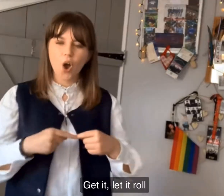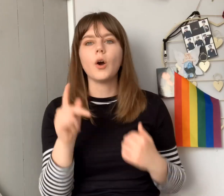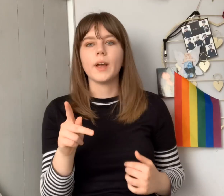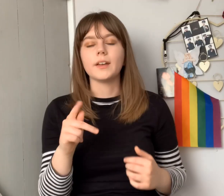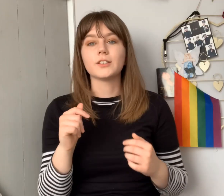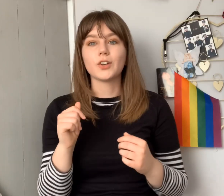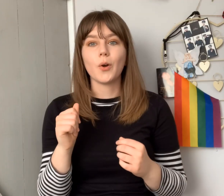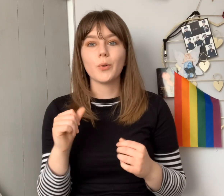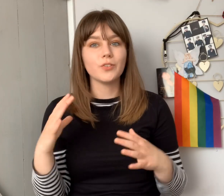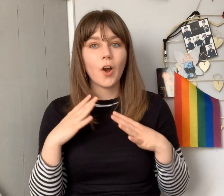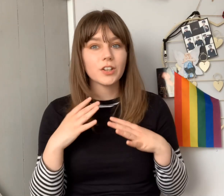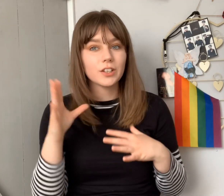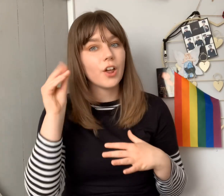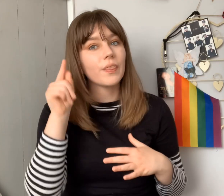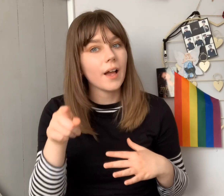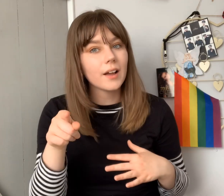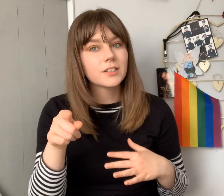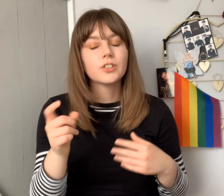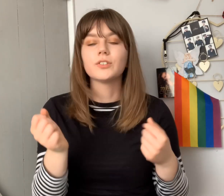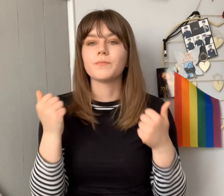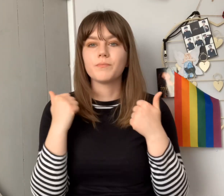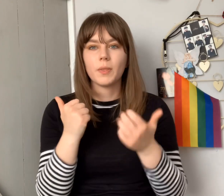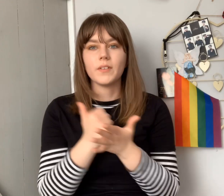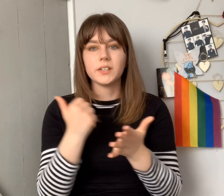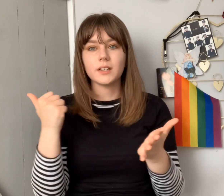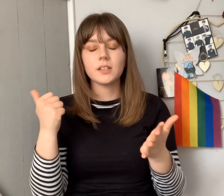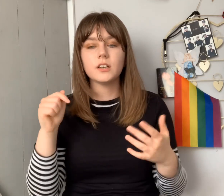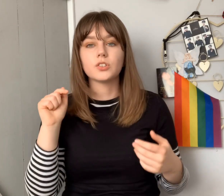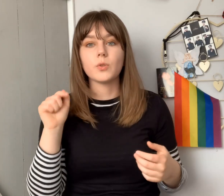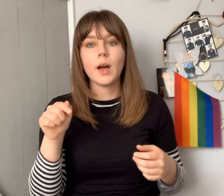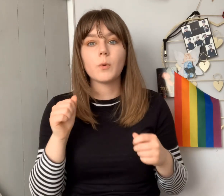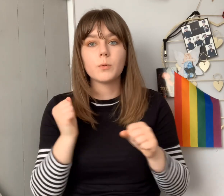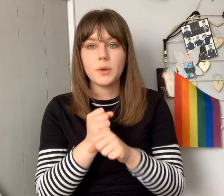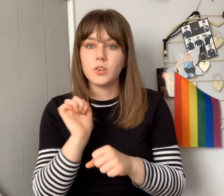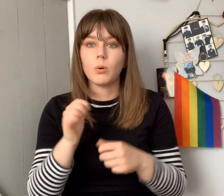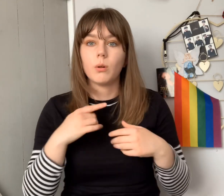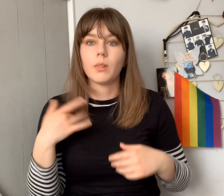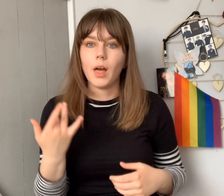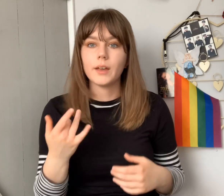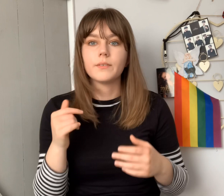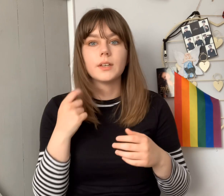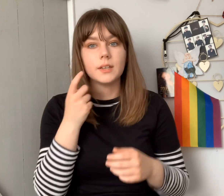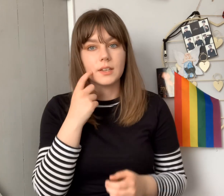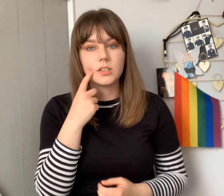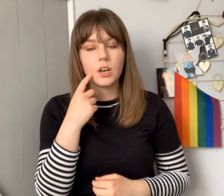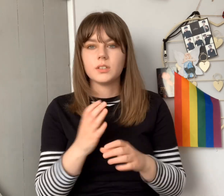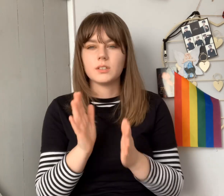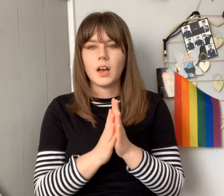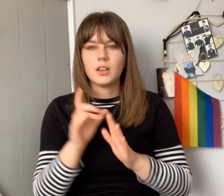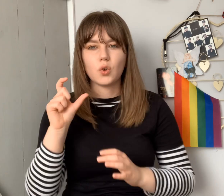Ok so you have already learnt that Ok, fantastic, that will make your life easier